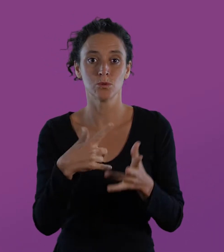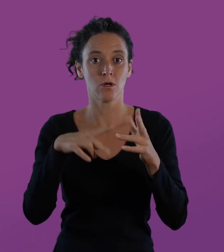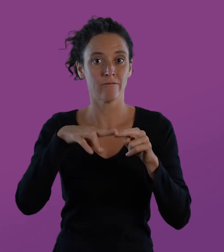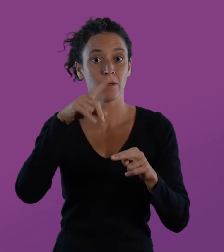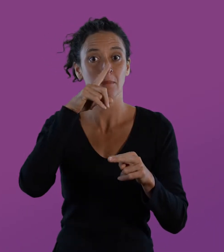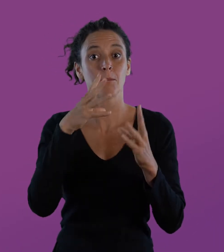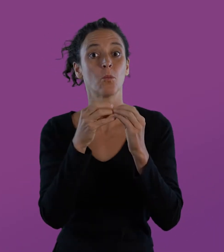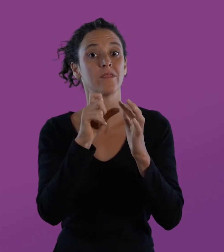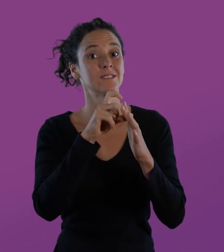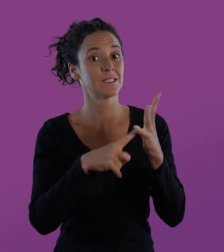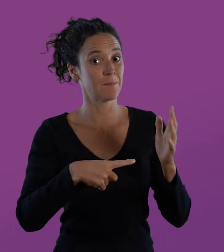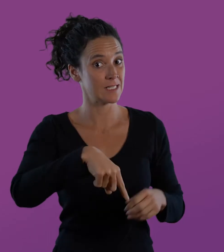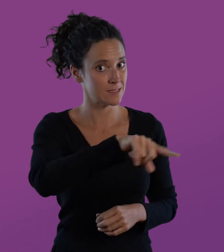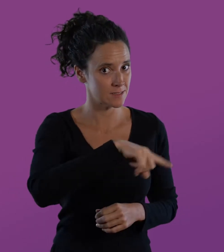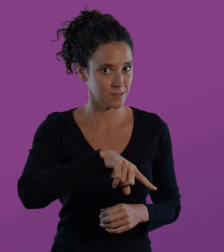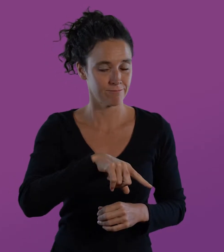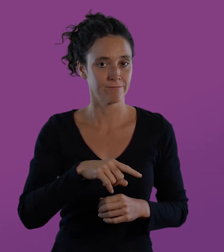(the Royal Commission) established.